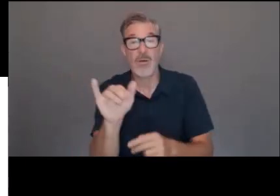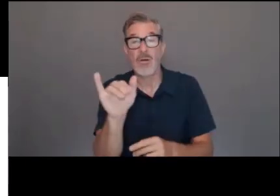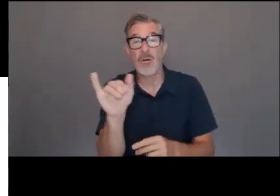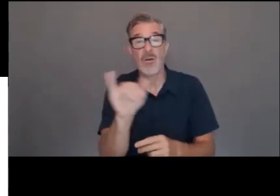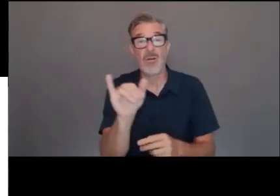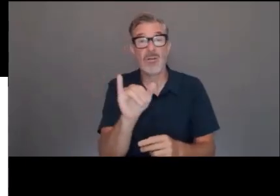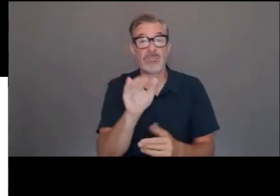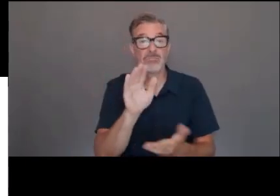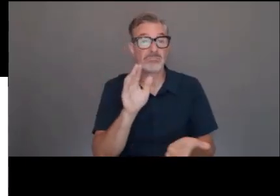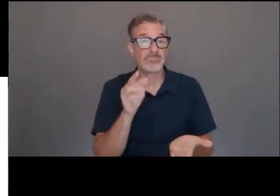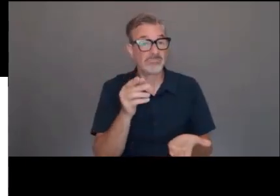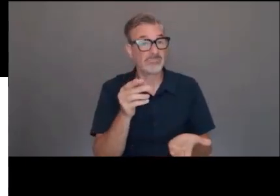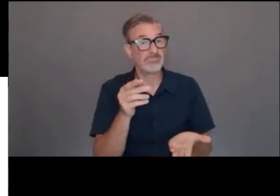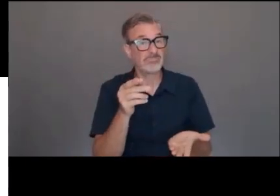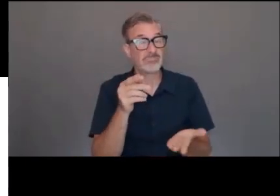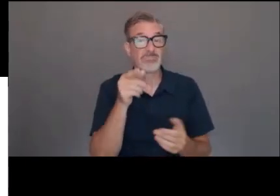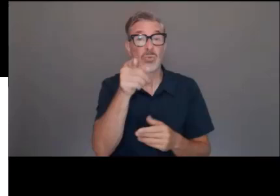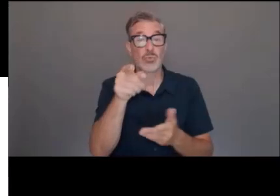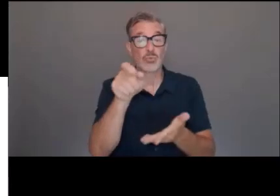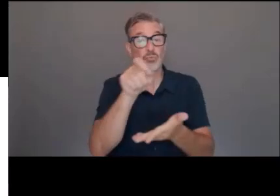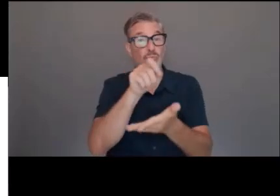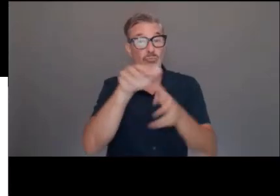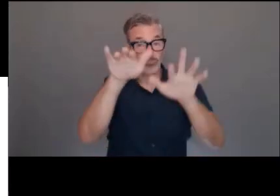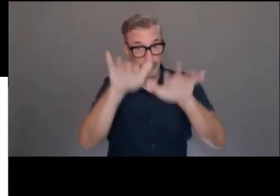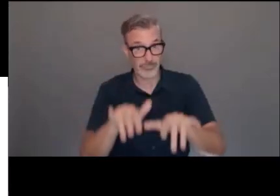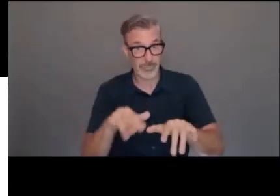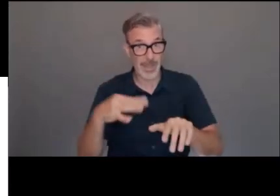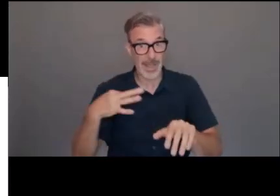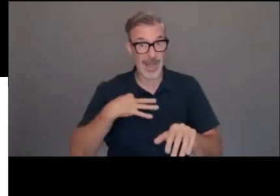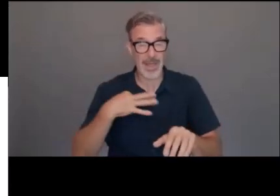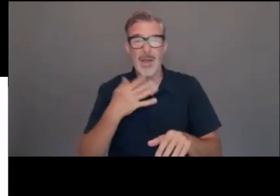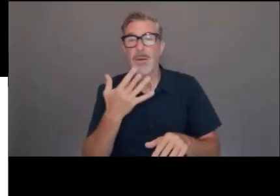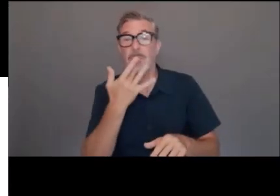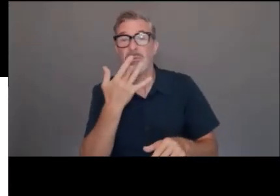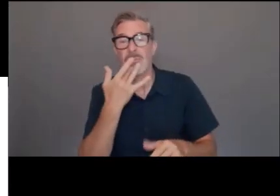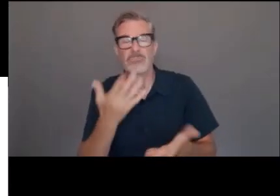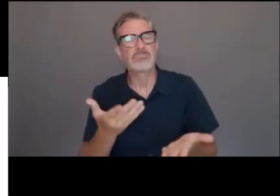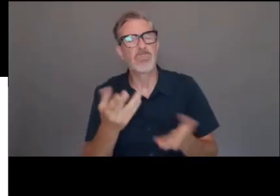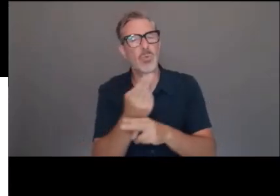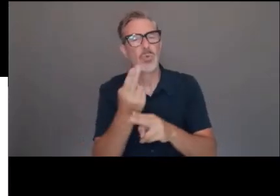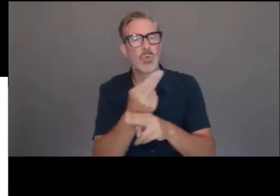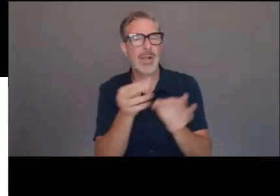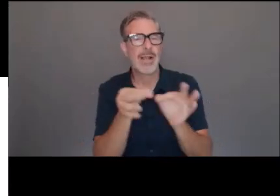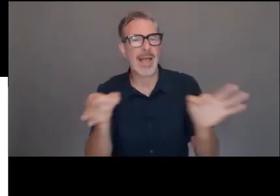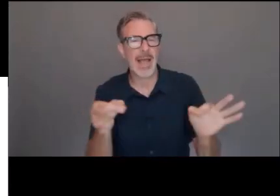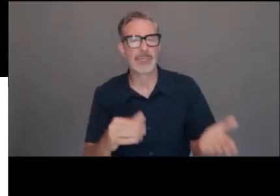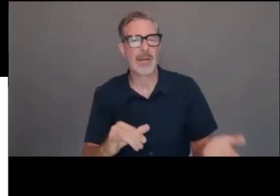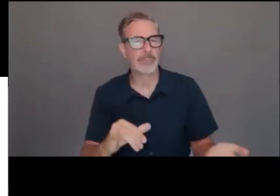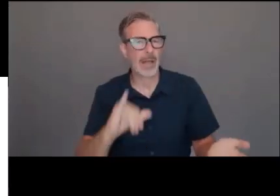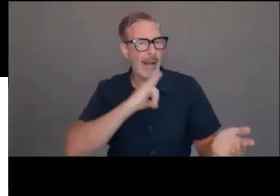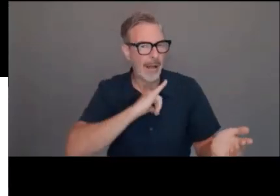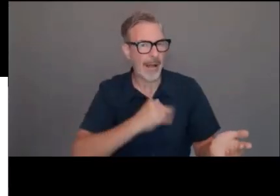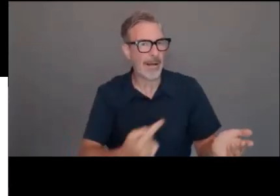I mean, third person is okay, but first person generally seems to resonate quite well with a peer assessment committee.